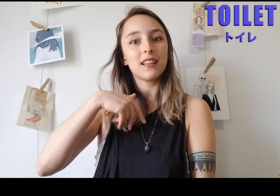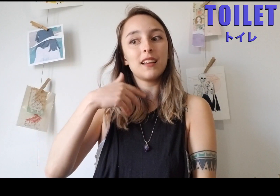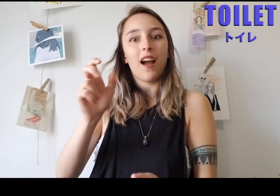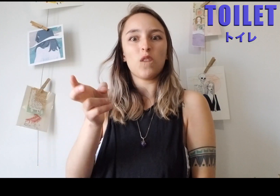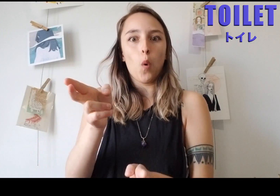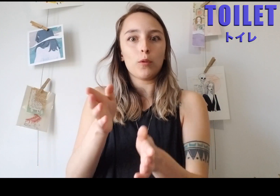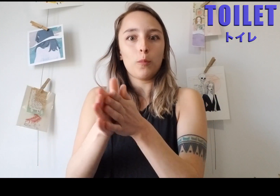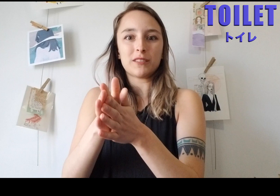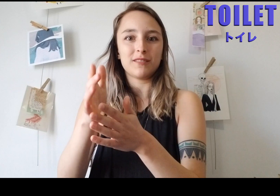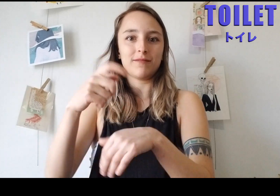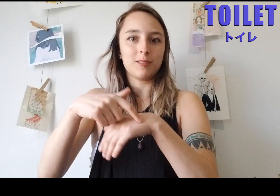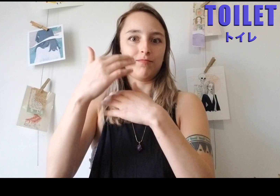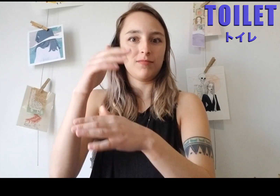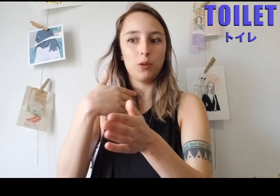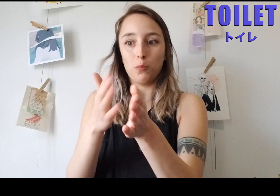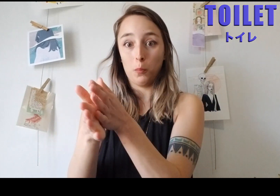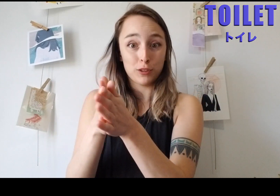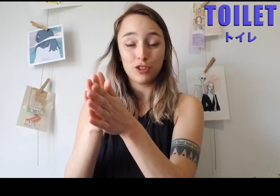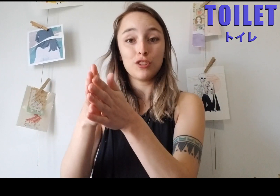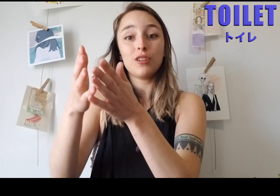You have to wash your hands quickly because there is a time limit.